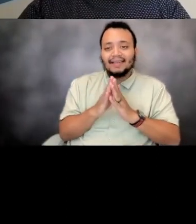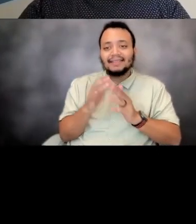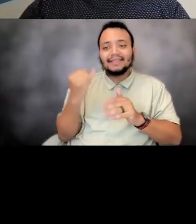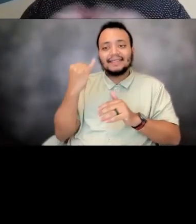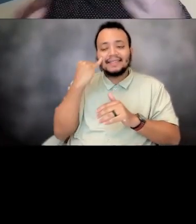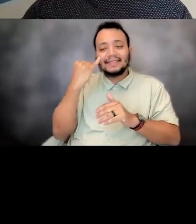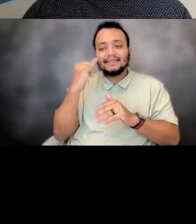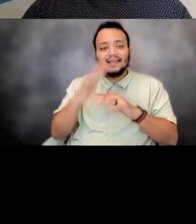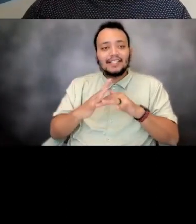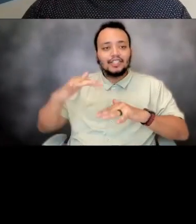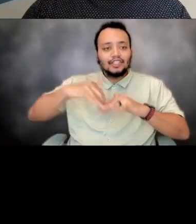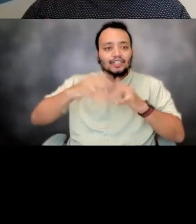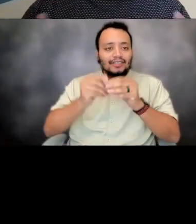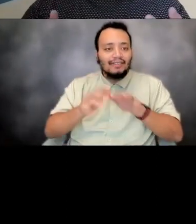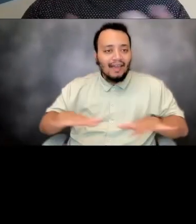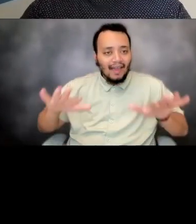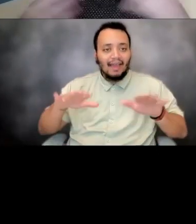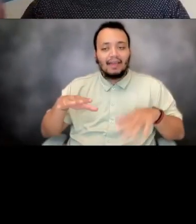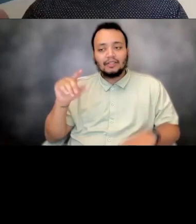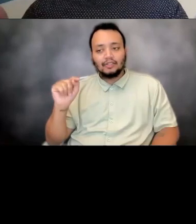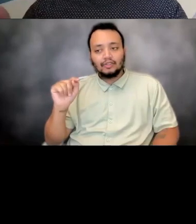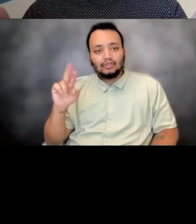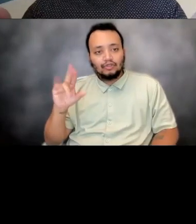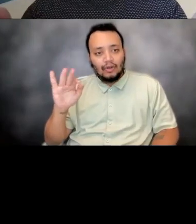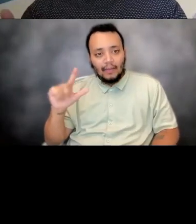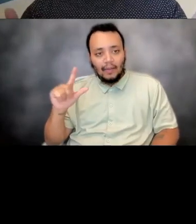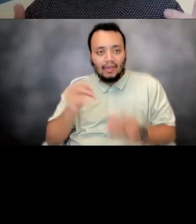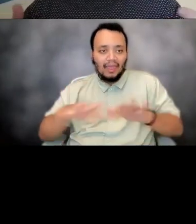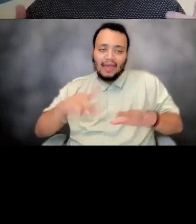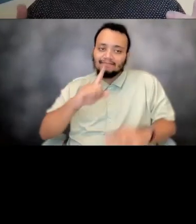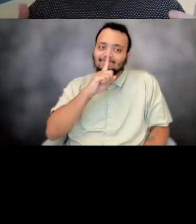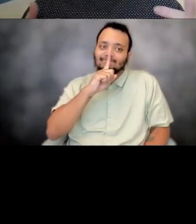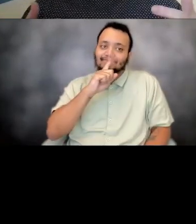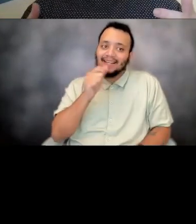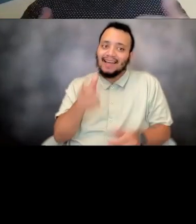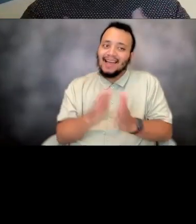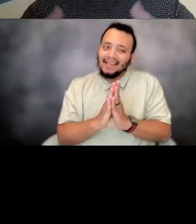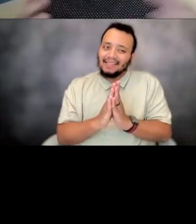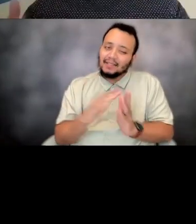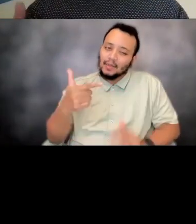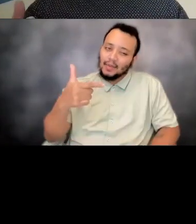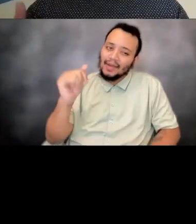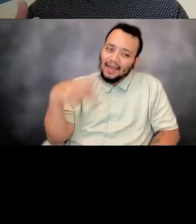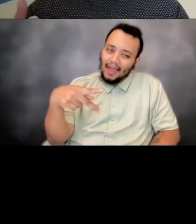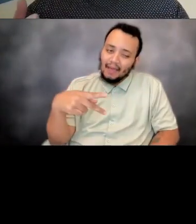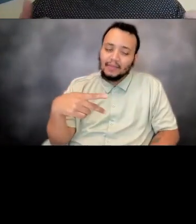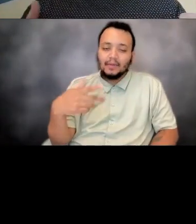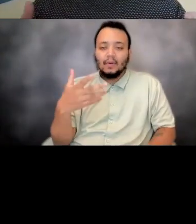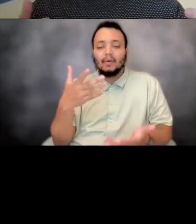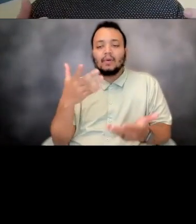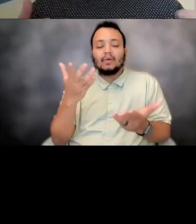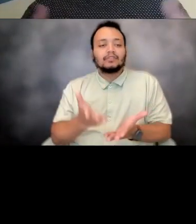and that was a gap. So for anyone who's doing data collection, we wanted to share that feedback